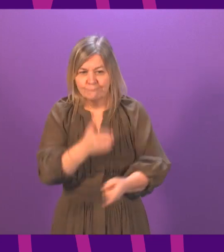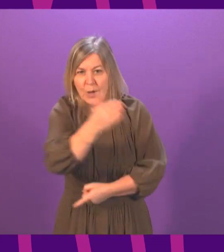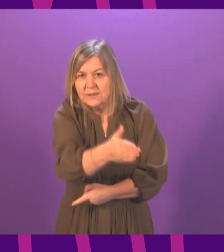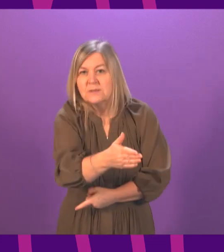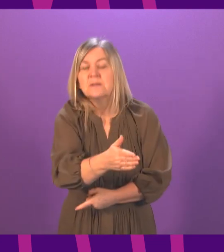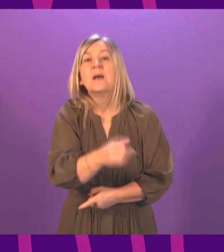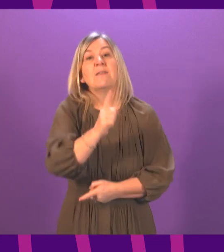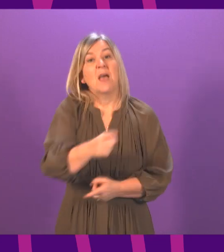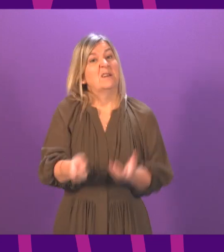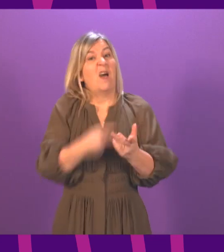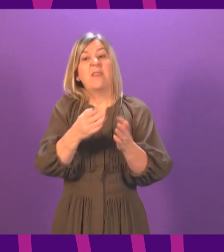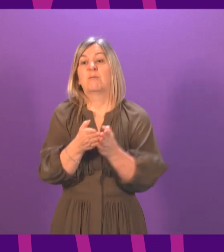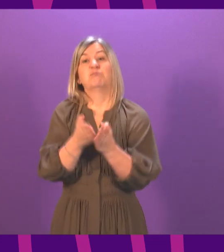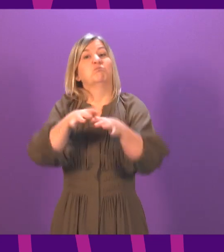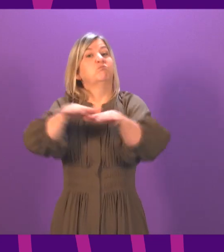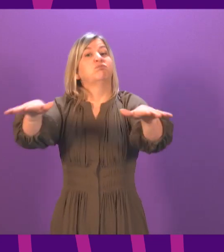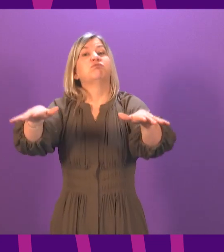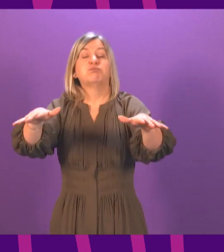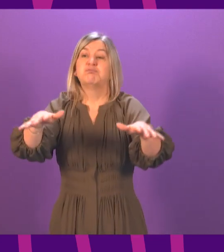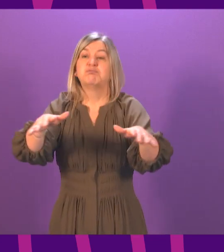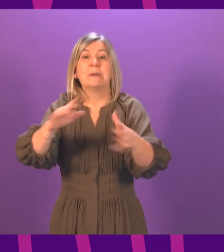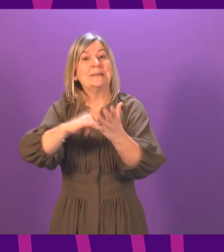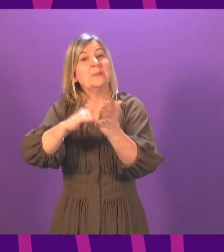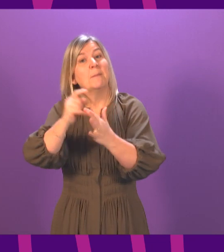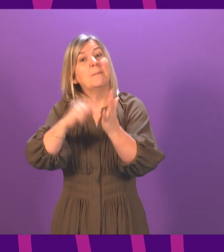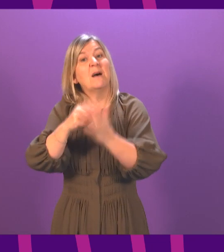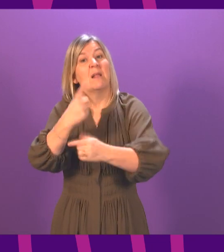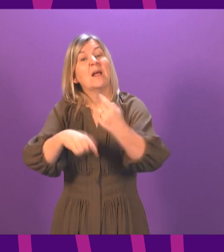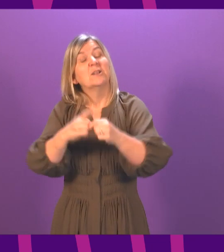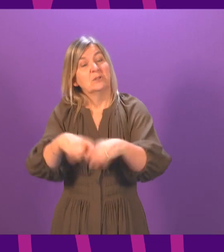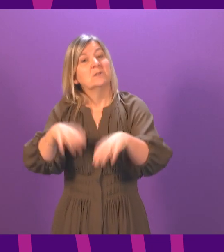infection control measures are in place so that people feel confident about attending.